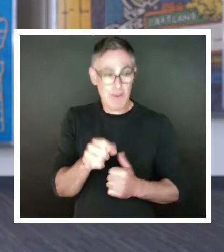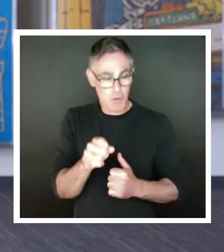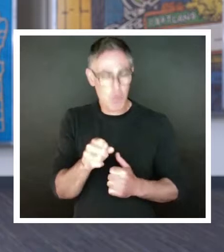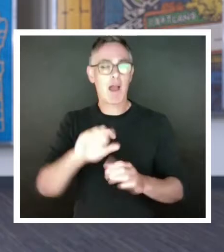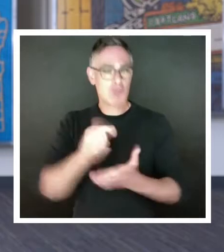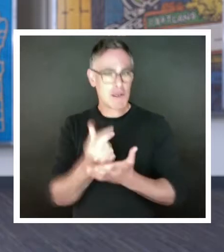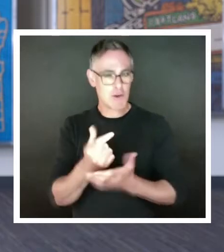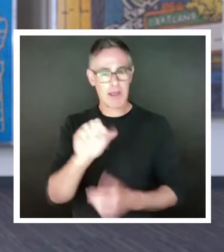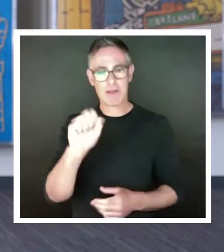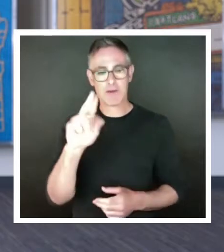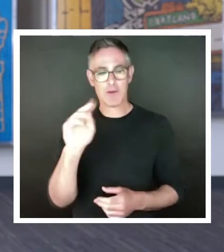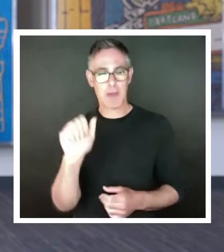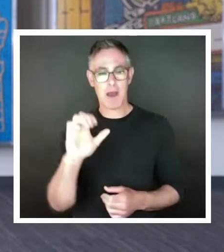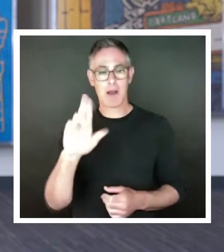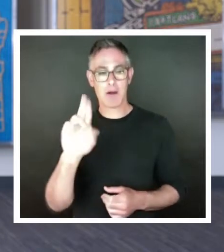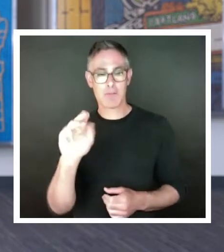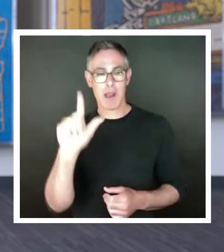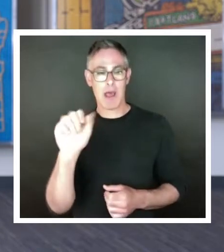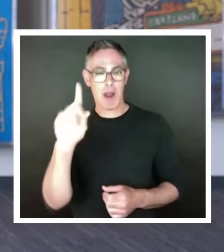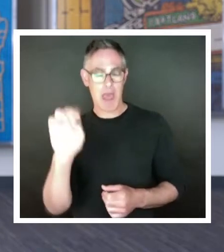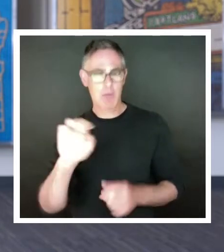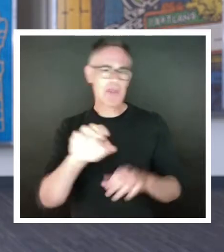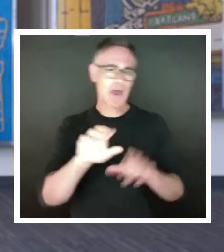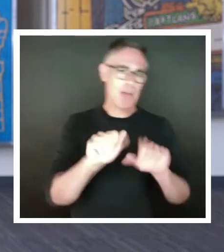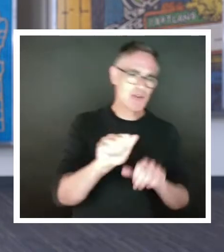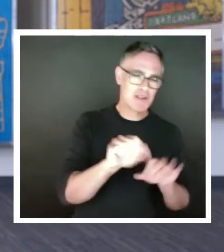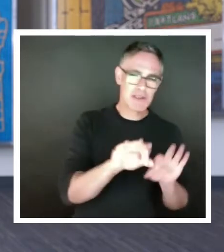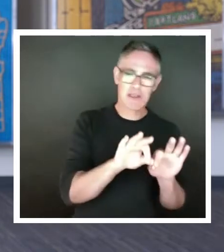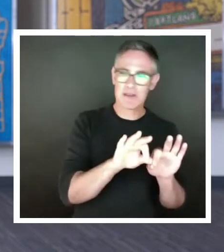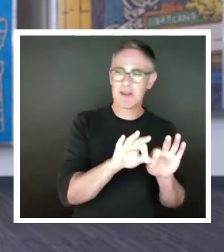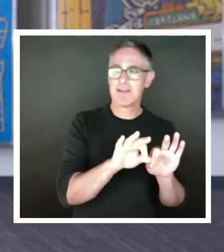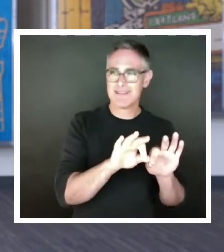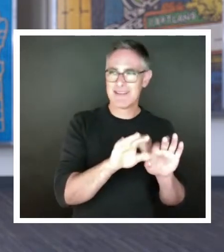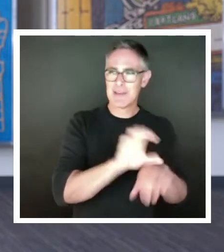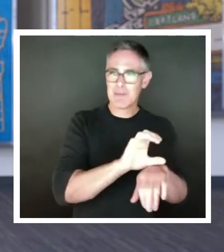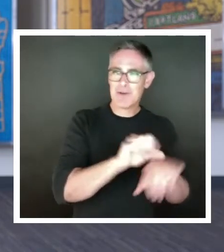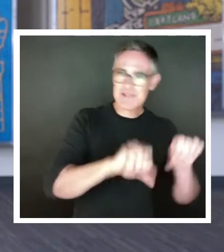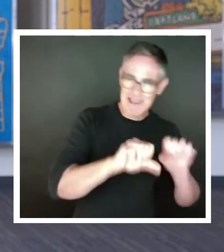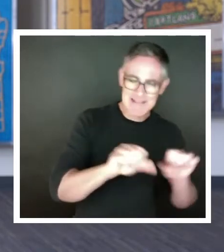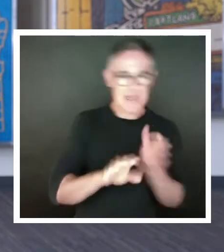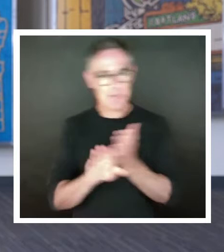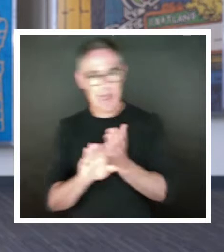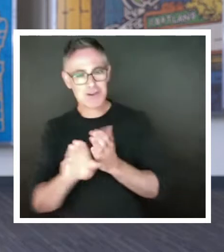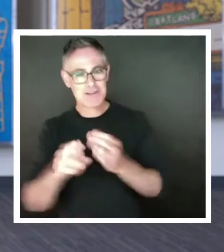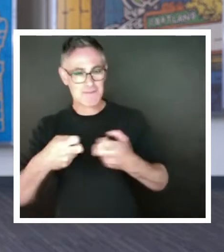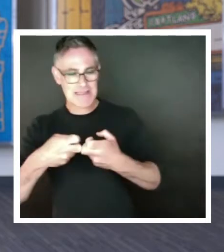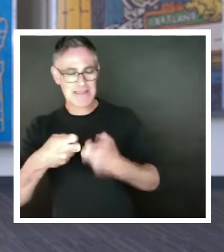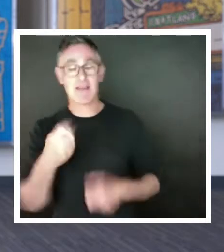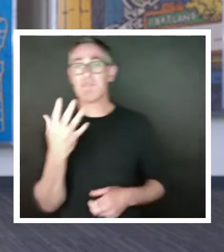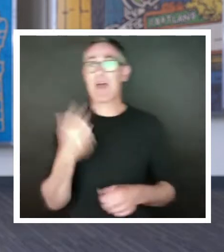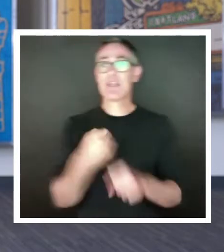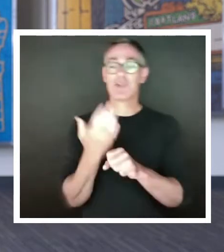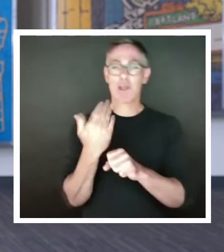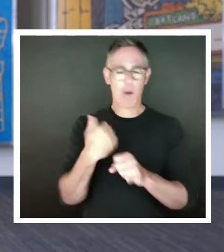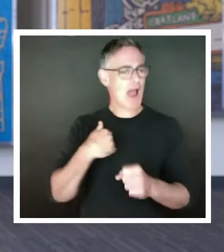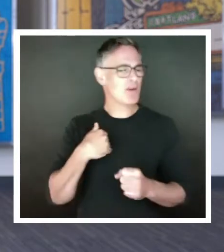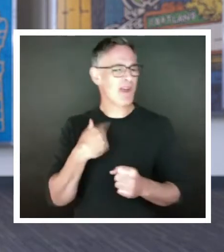with a Bachelor's of Science in Computer Science and a minor in physics. Five years ago, I was a high school junior that was completely lost